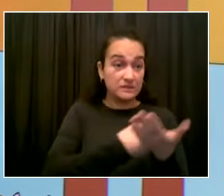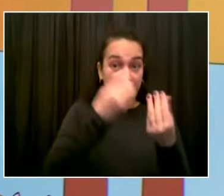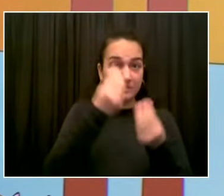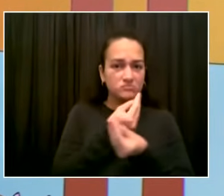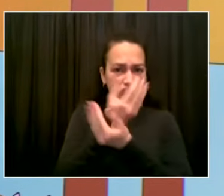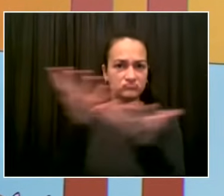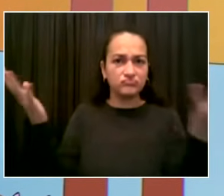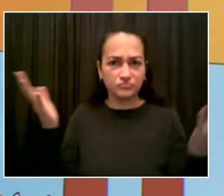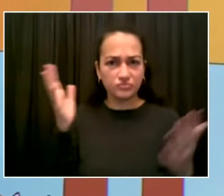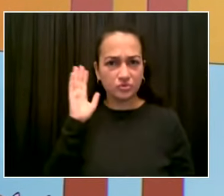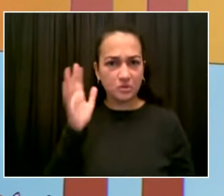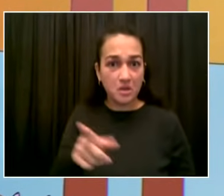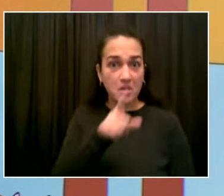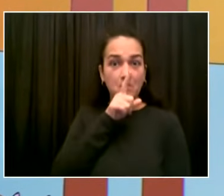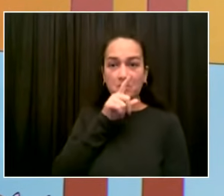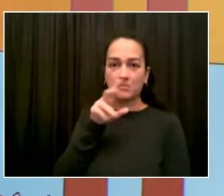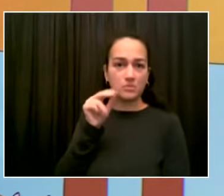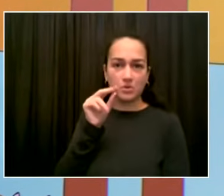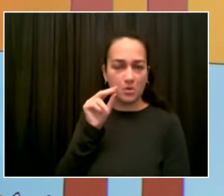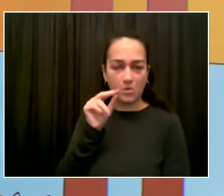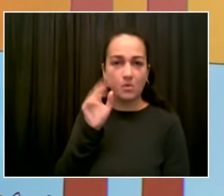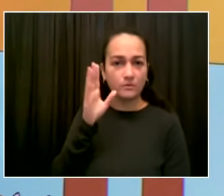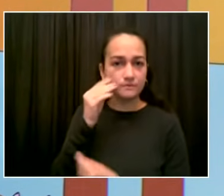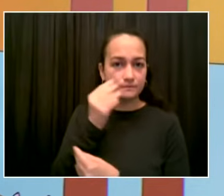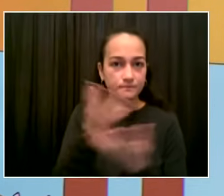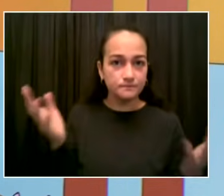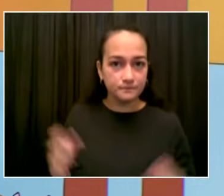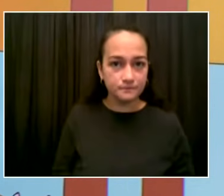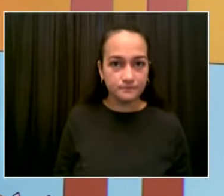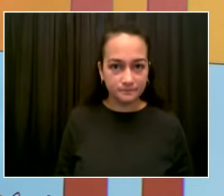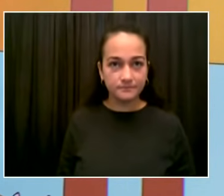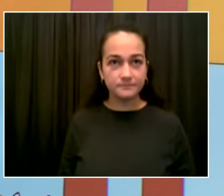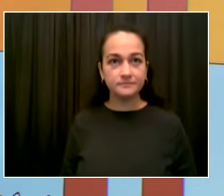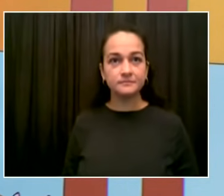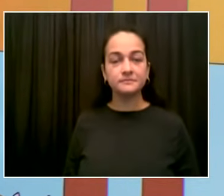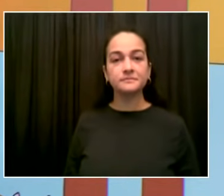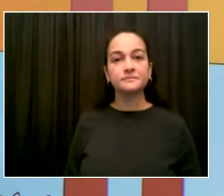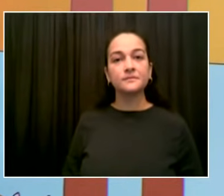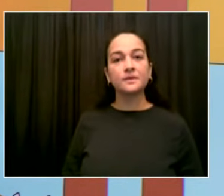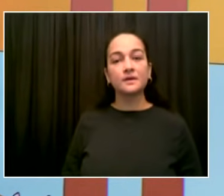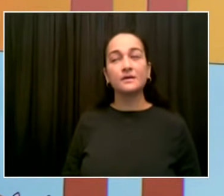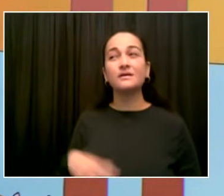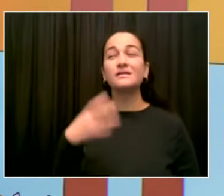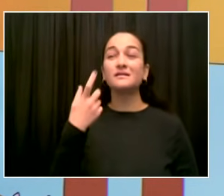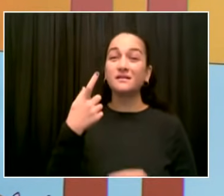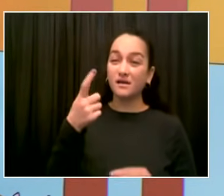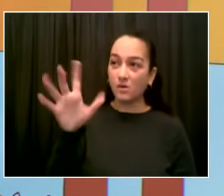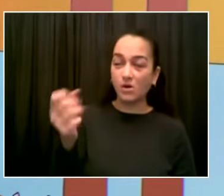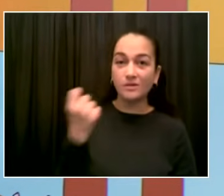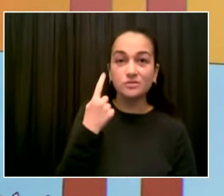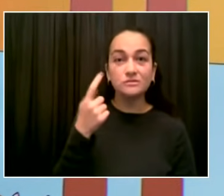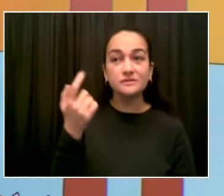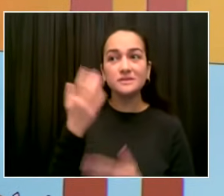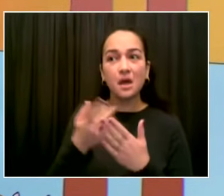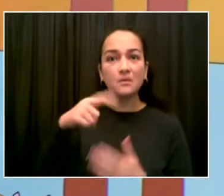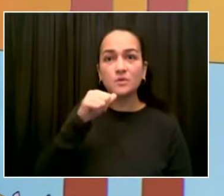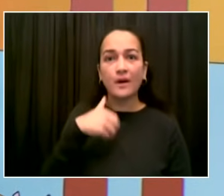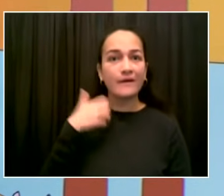BETTER. SO IN TMSER OF BOTH PUBLICNESS, CHIEF WILL TALK ABOUT THAT AND HOW DO REACH PEOPLE WHO ARE NOT